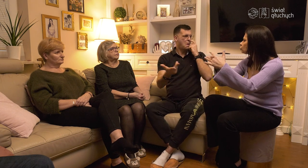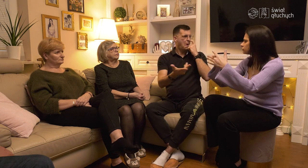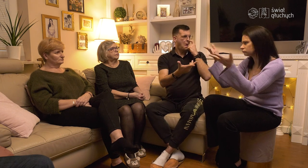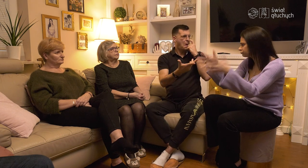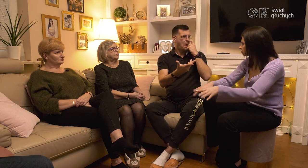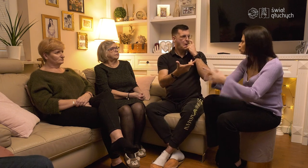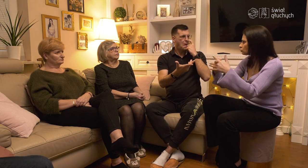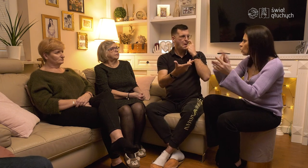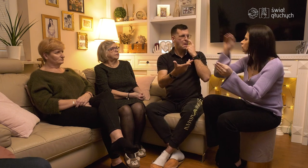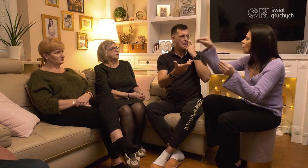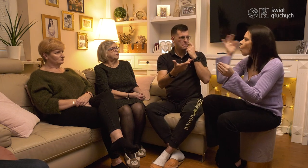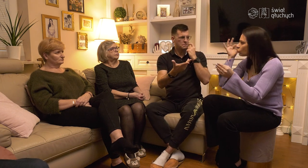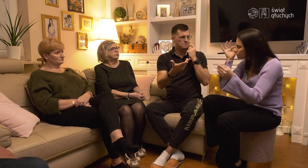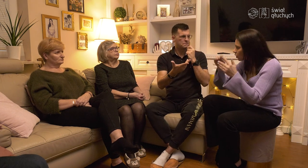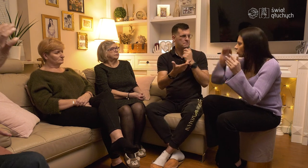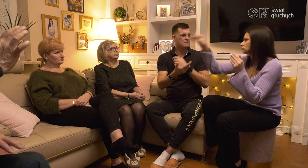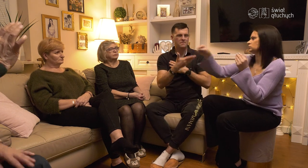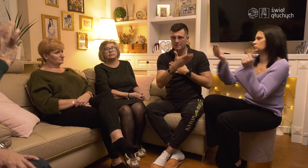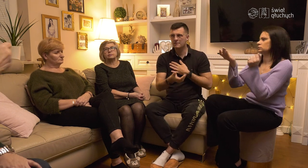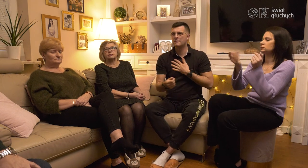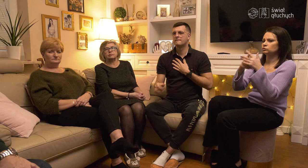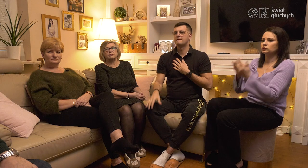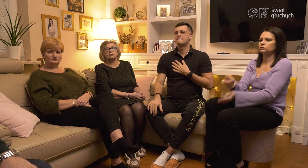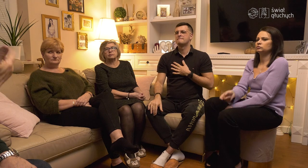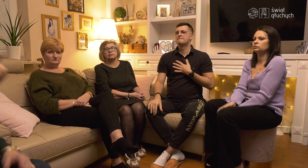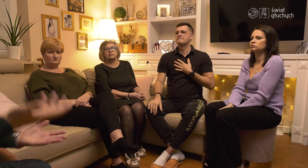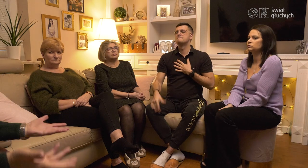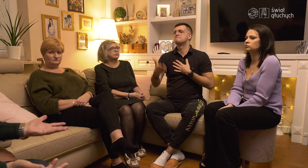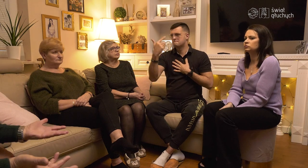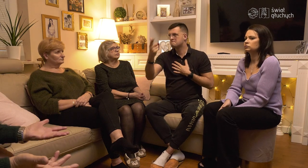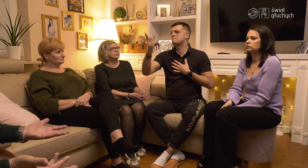[Monika]: Śródborów, outside Otwock, doesn't work anymore either.